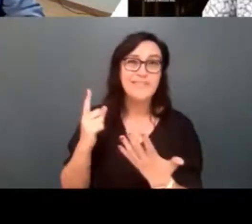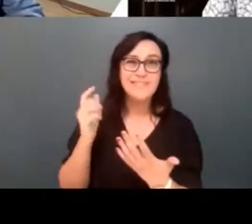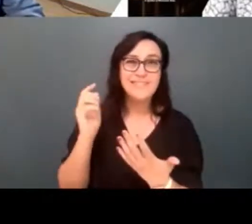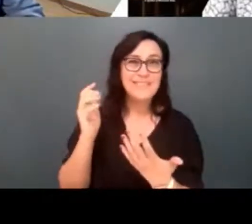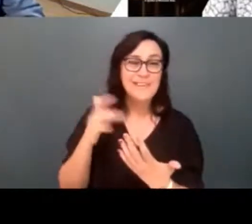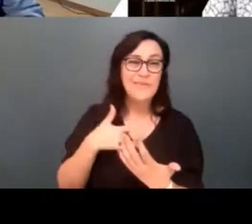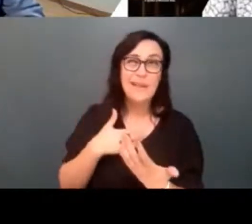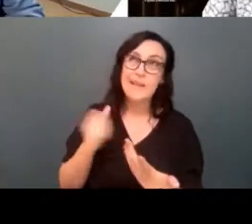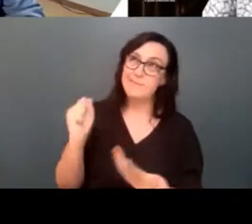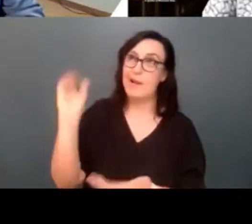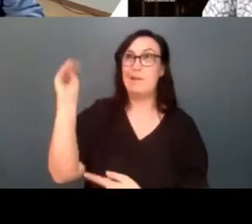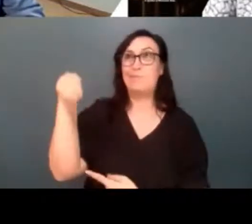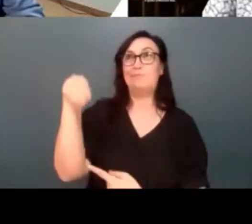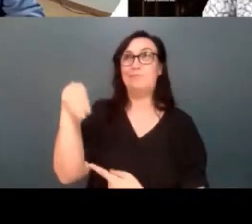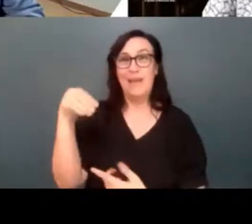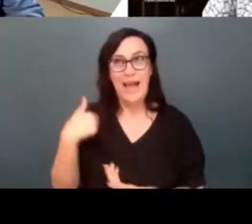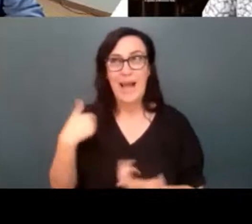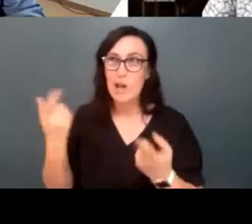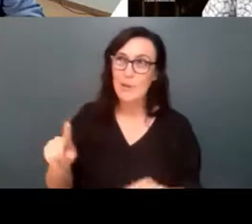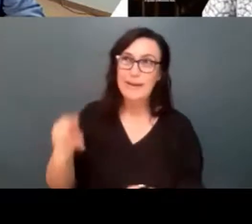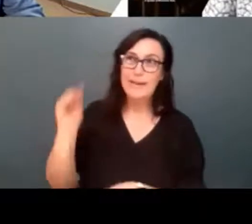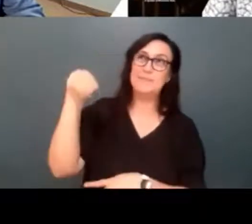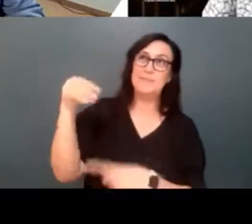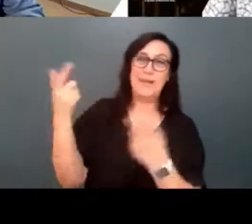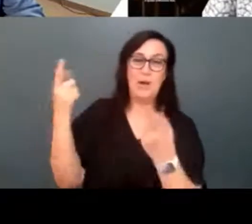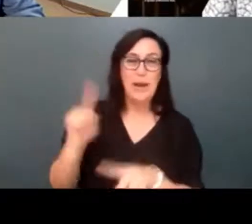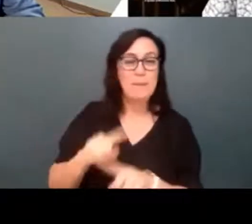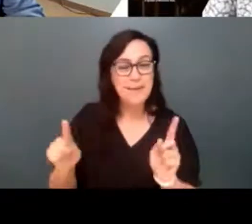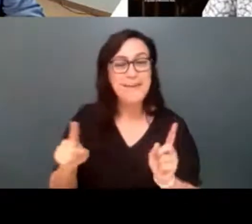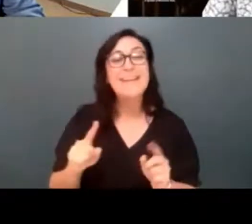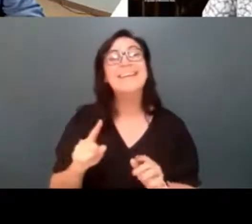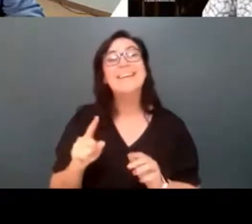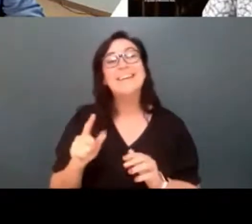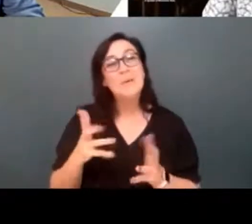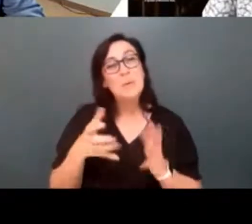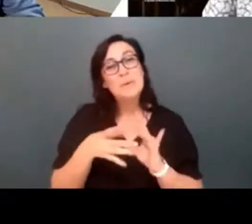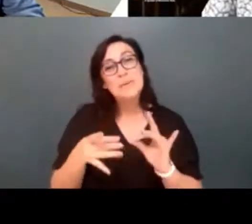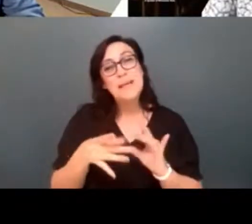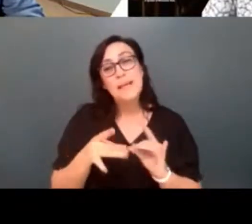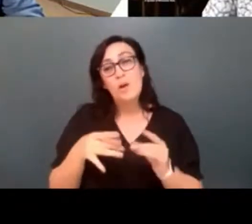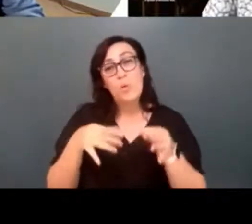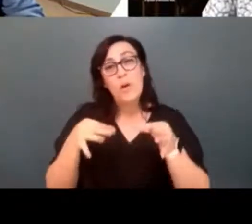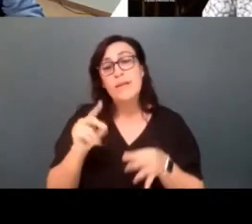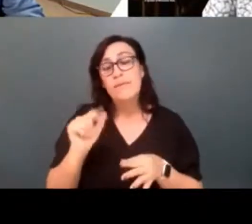I think with Nicole, qualitative data is necessary. Look, I must be honest. We don't know what we don't know.